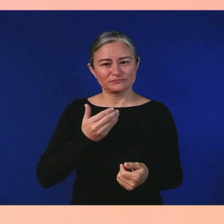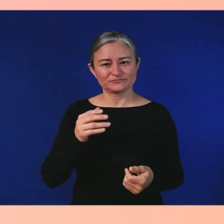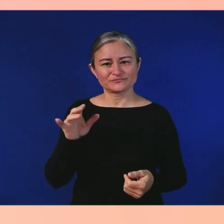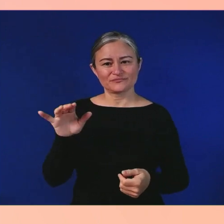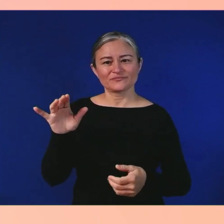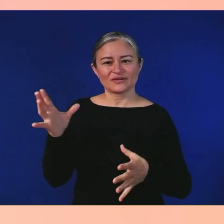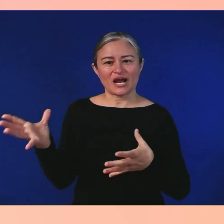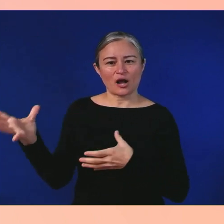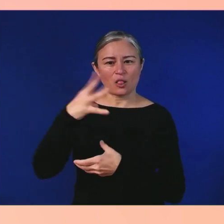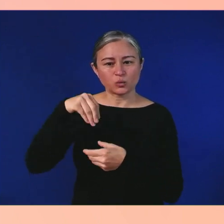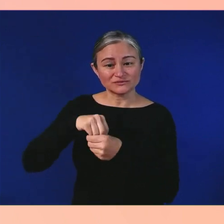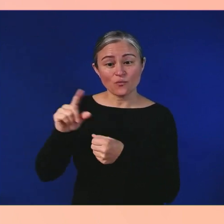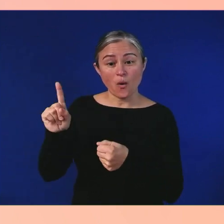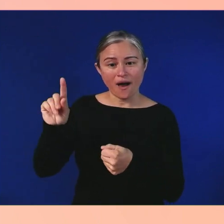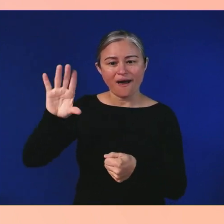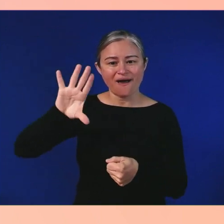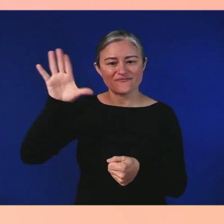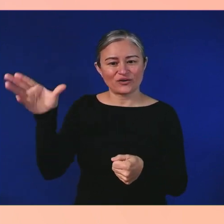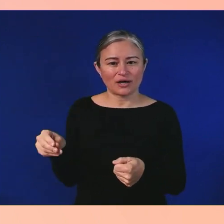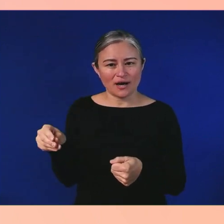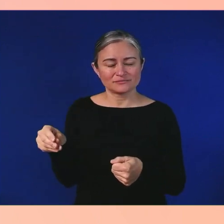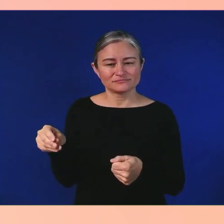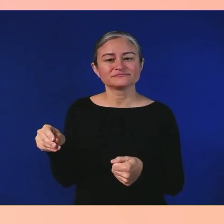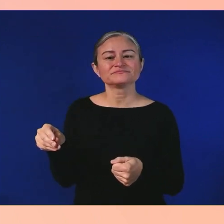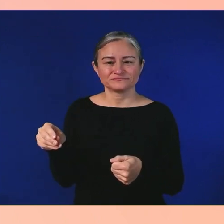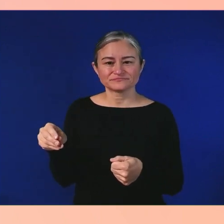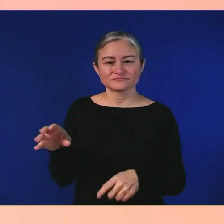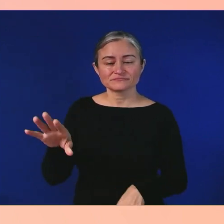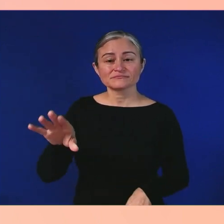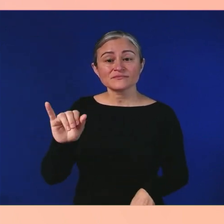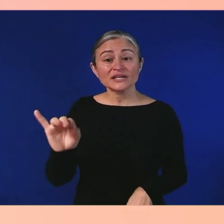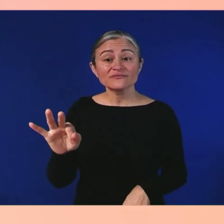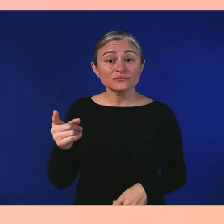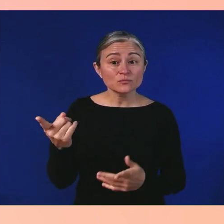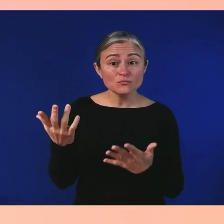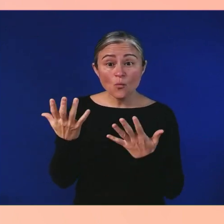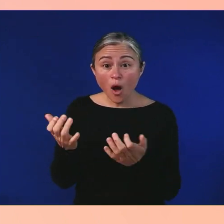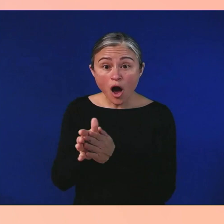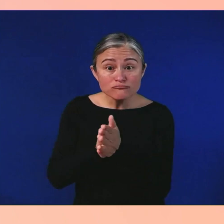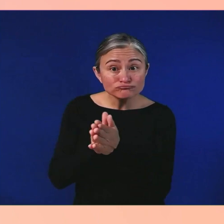if you want to have fire in that disability space and tech, please join us in Nairobi on